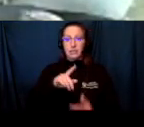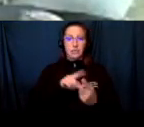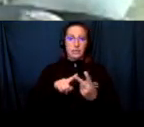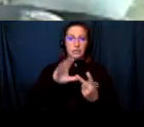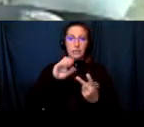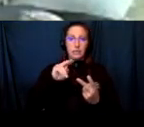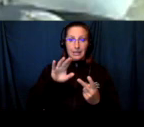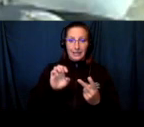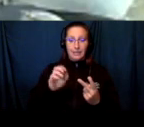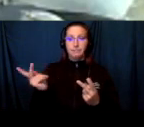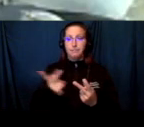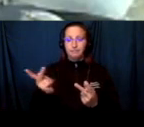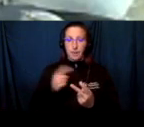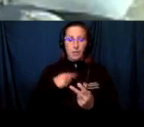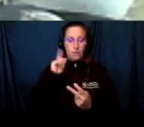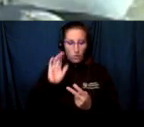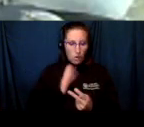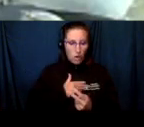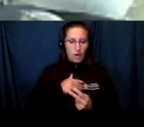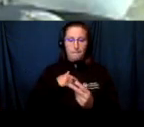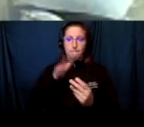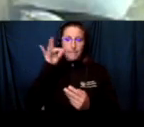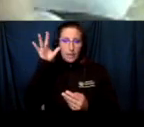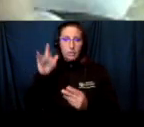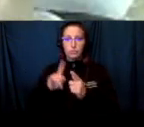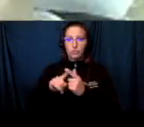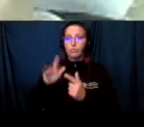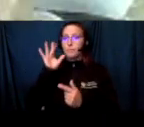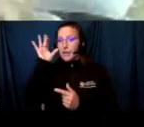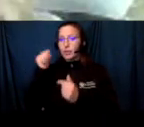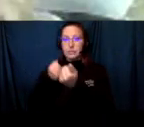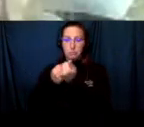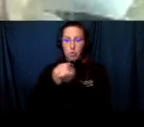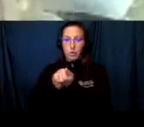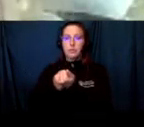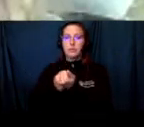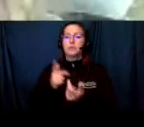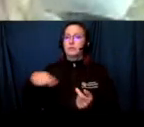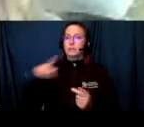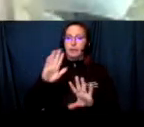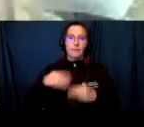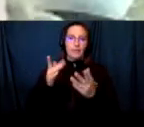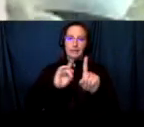parent-to-parent support. They provide that support in a variety of different ways.